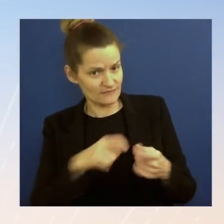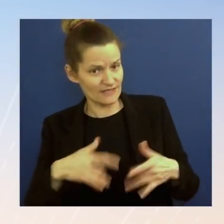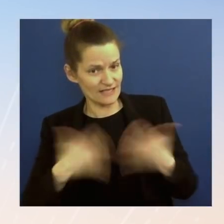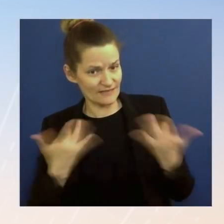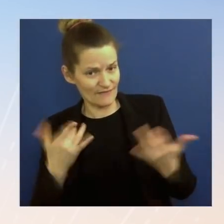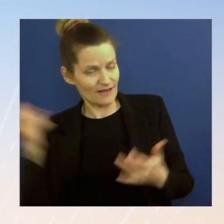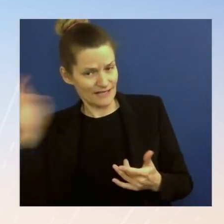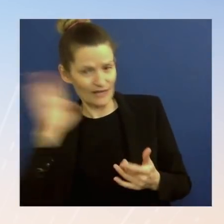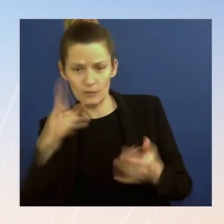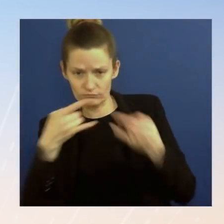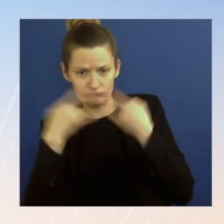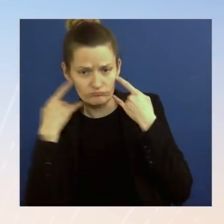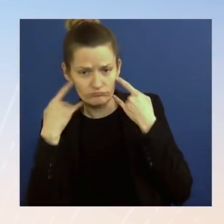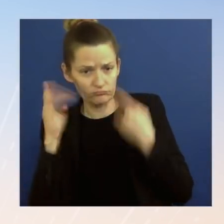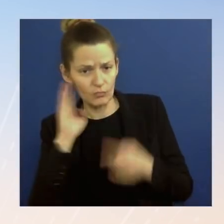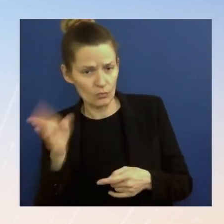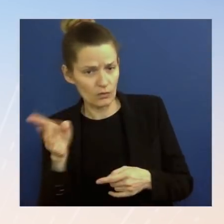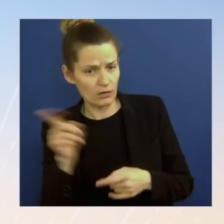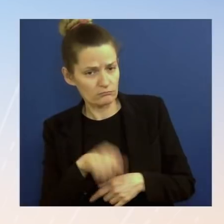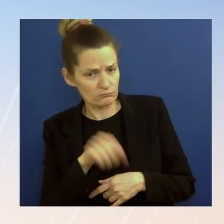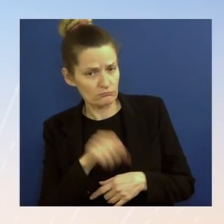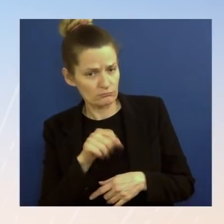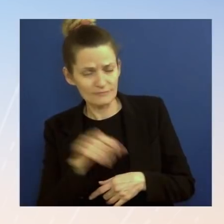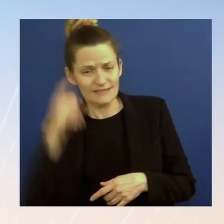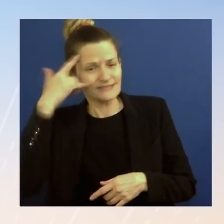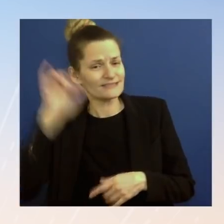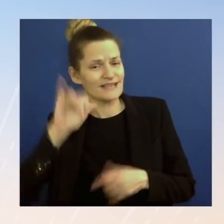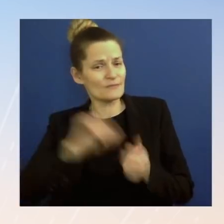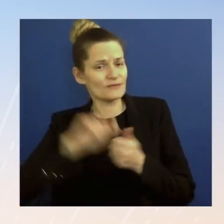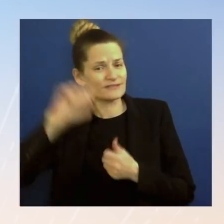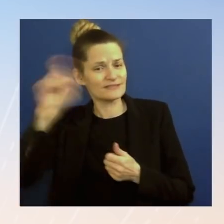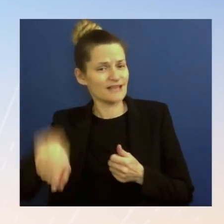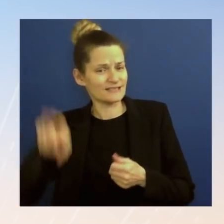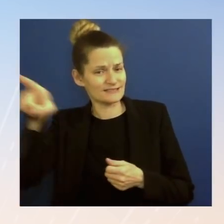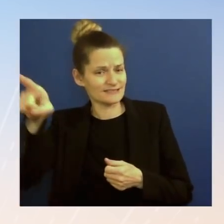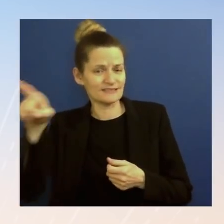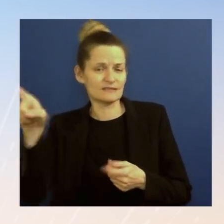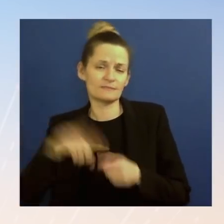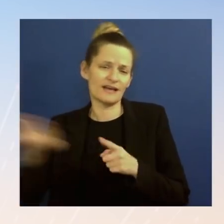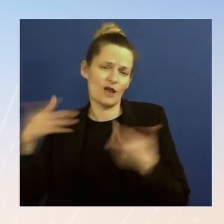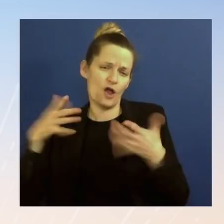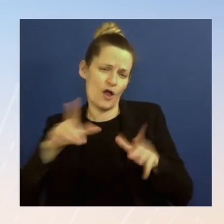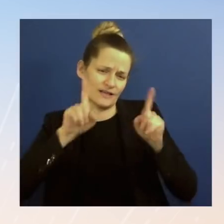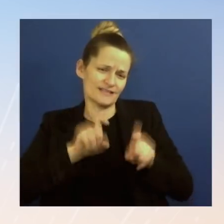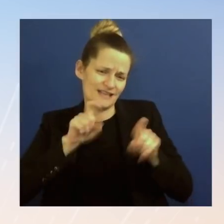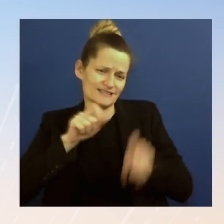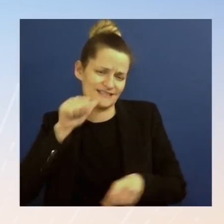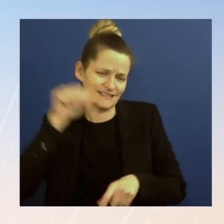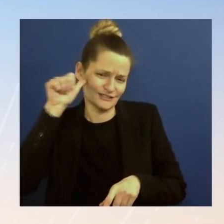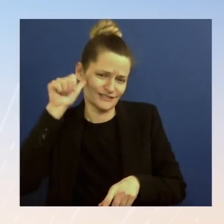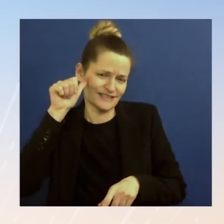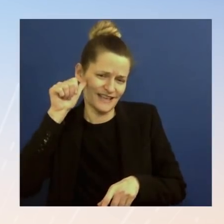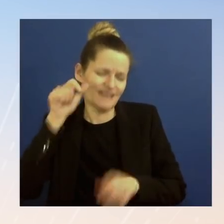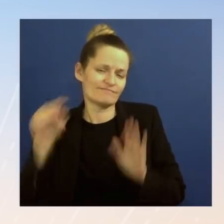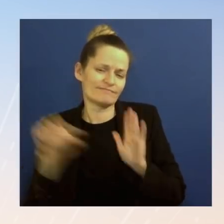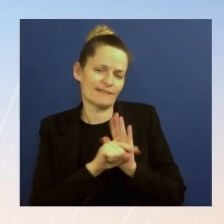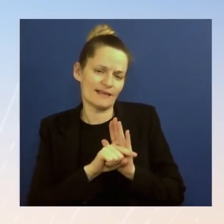So, on Ukraine, the President has made clear that he sort of has a red line with Russia, in terms of not wanting to do anything that would get into a direct confrontation